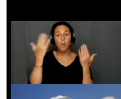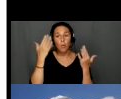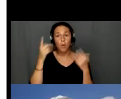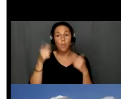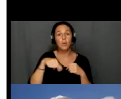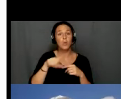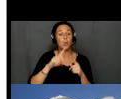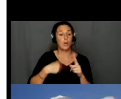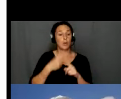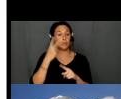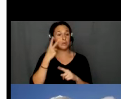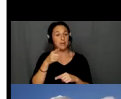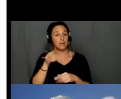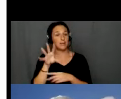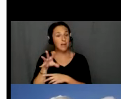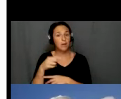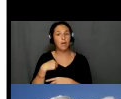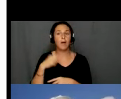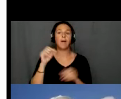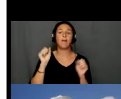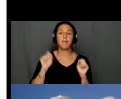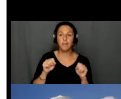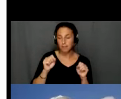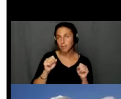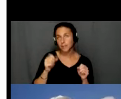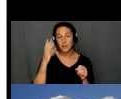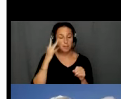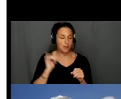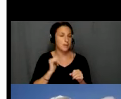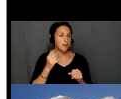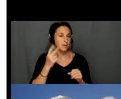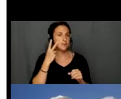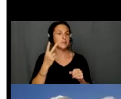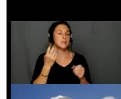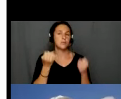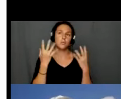see many -- because I see so many people that are here, committed as me